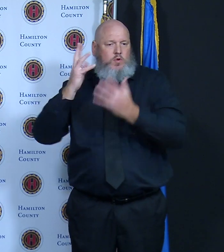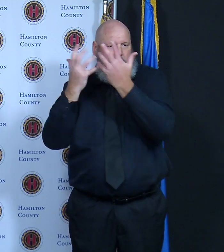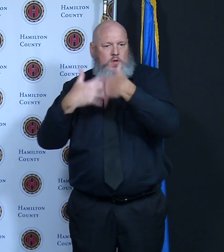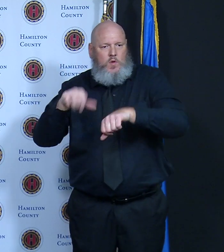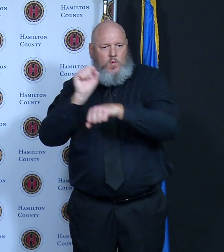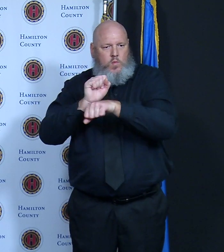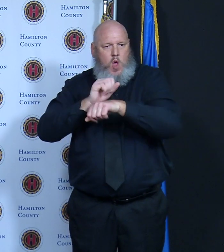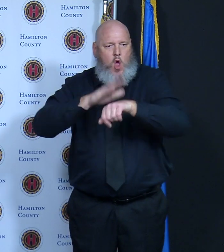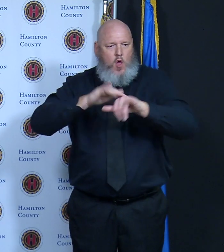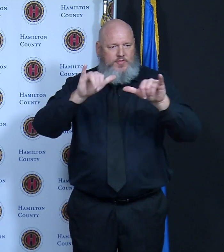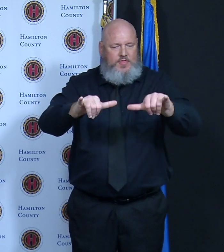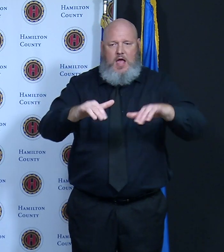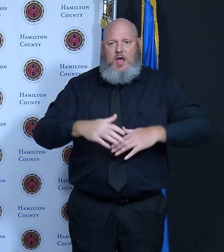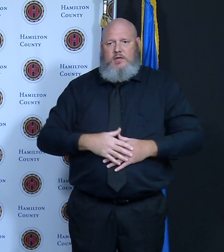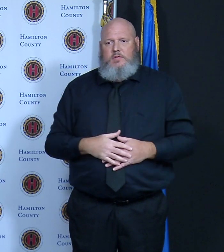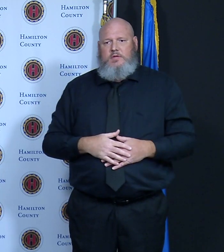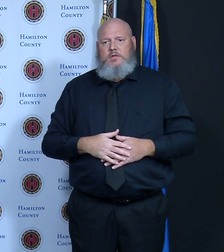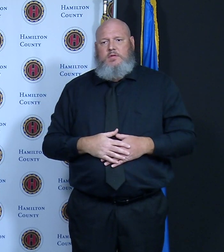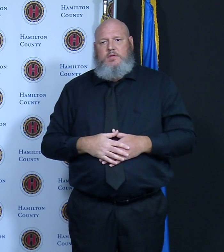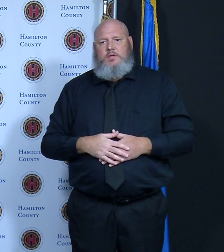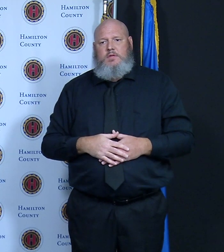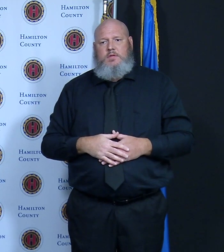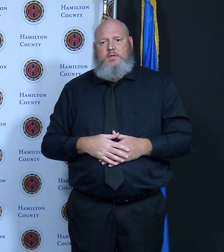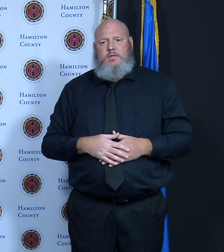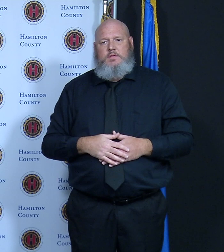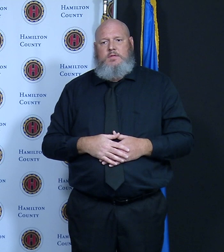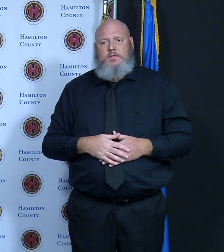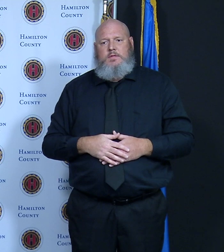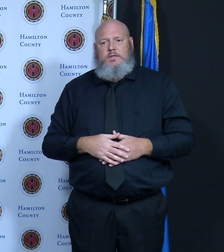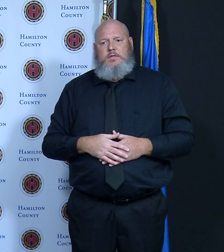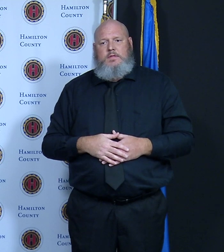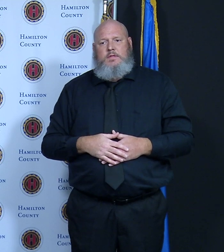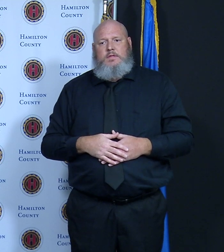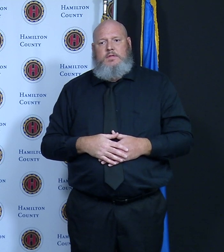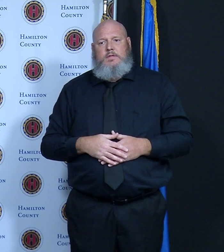need some assistance particularly related to food yeah they also